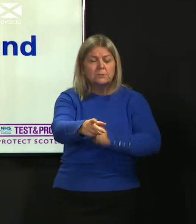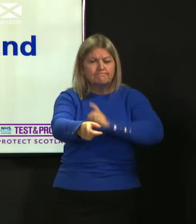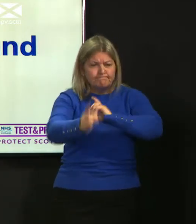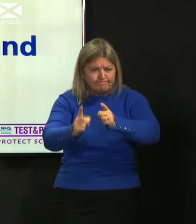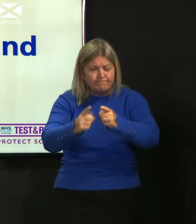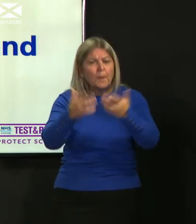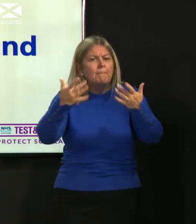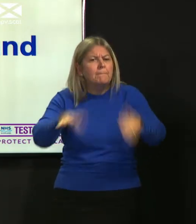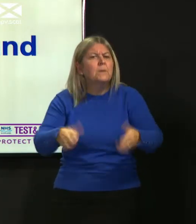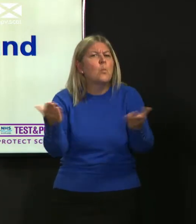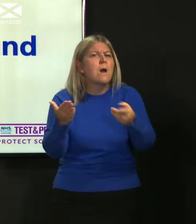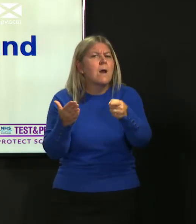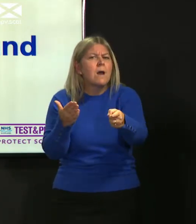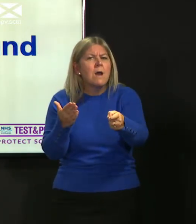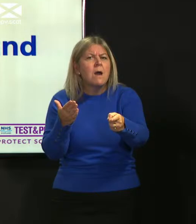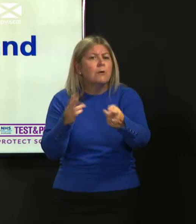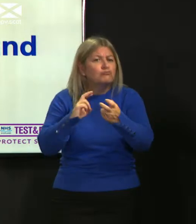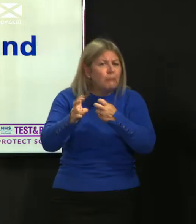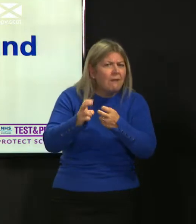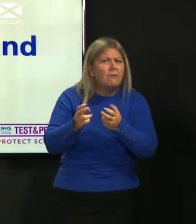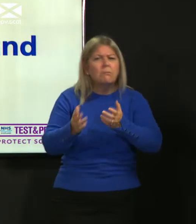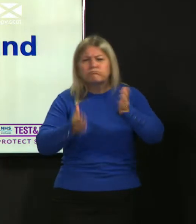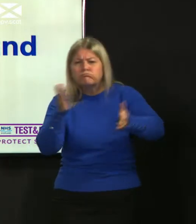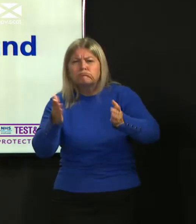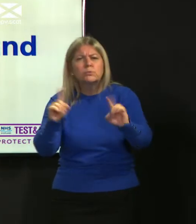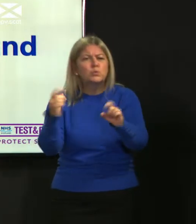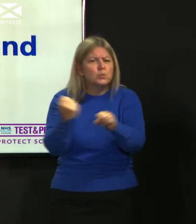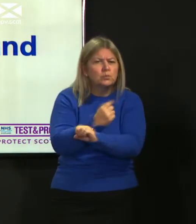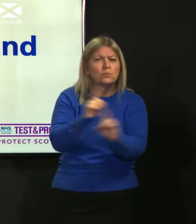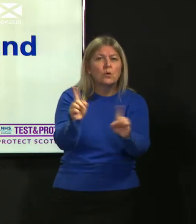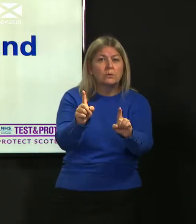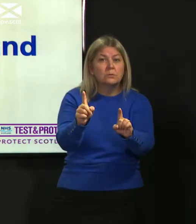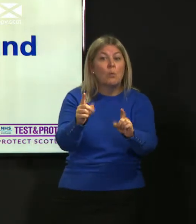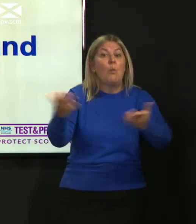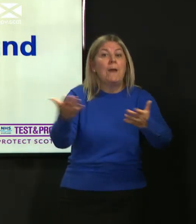where they've been, who they've been with, what they've been doing. And that gives them then